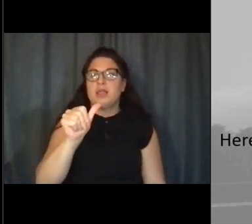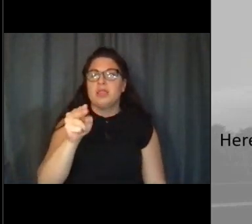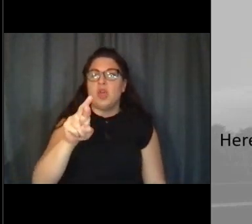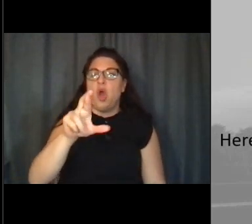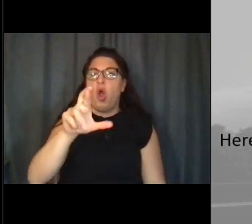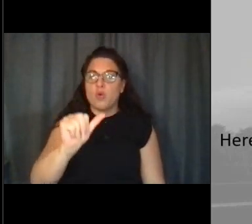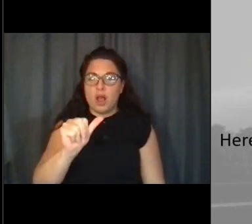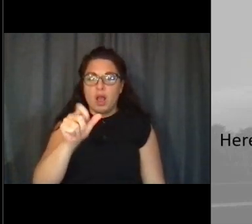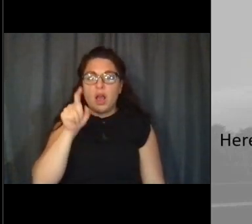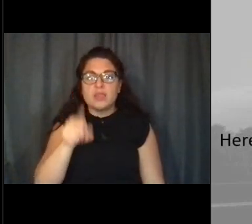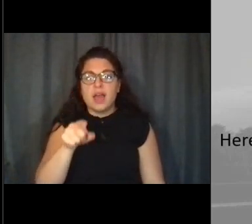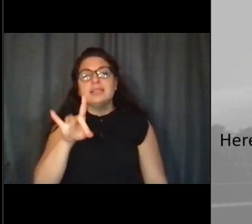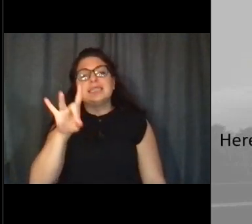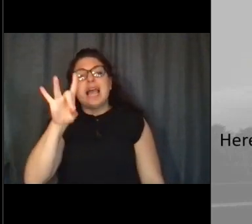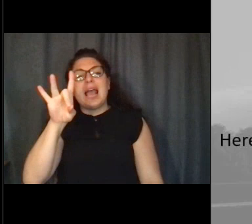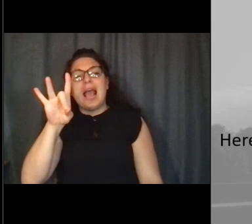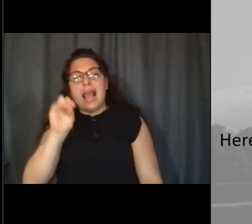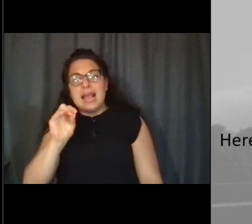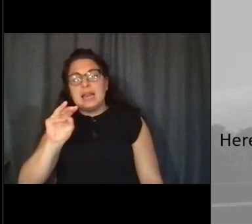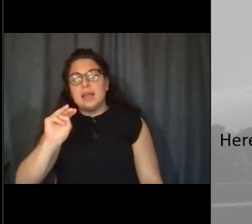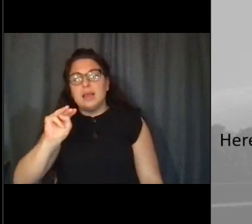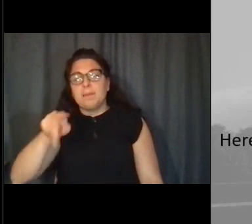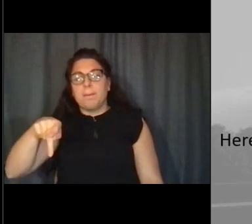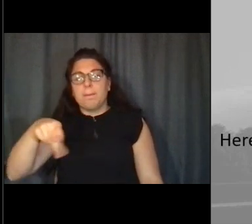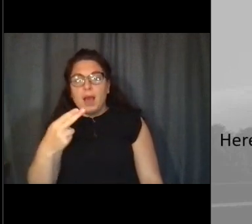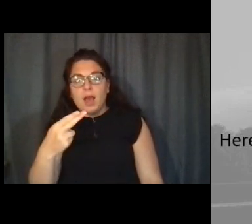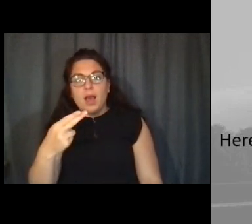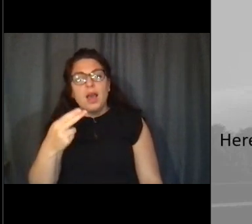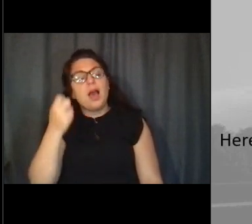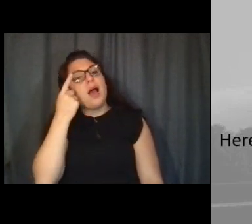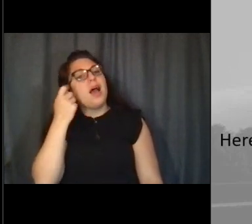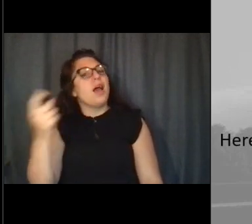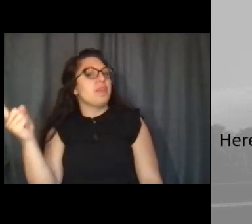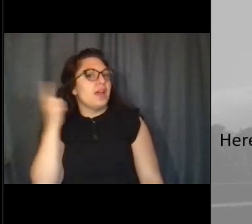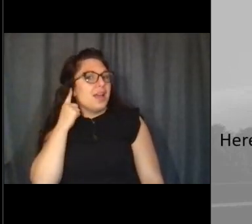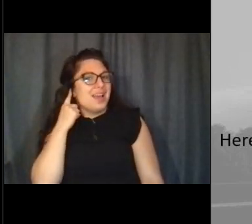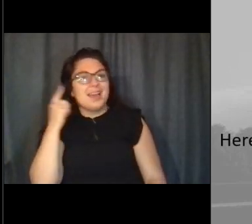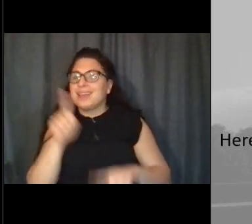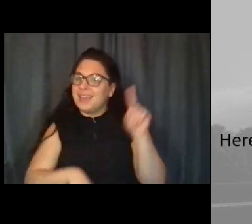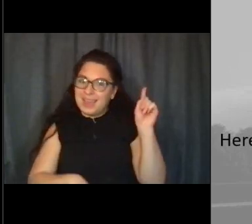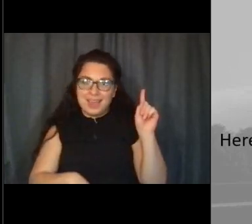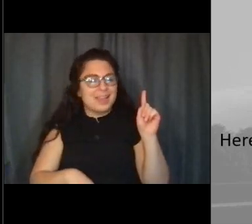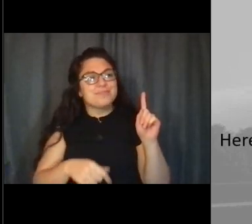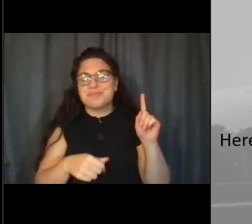And unfortunately our audio is not working 'cause the sound in this is just phenomenal. It's so, so loud.